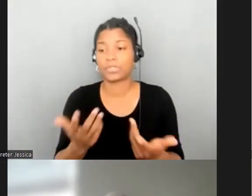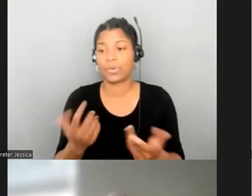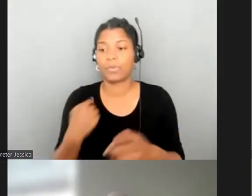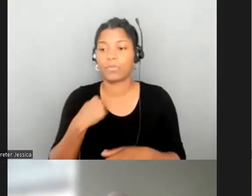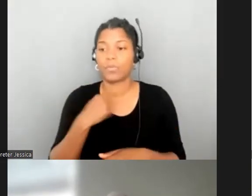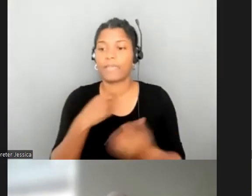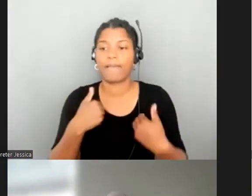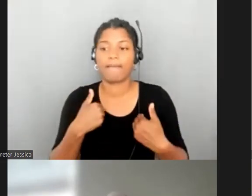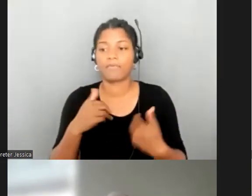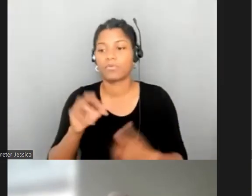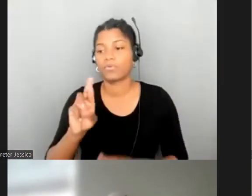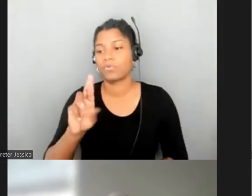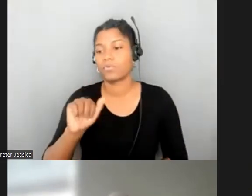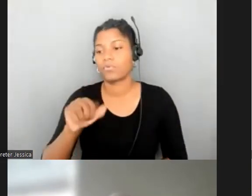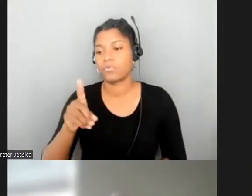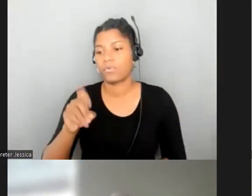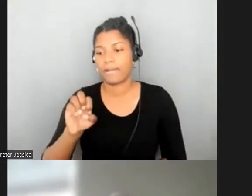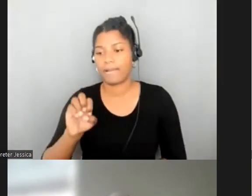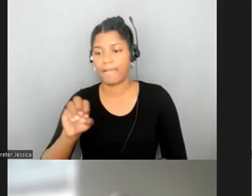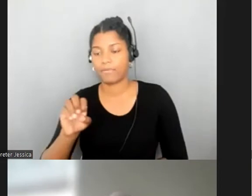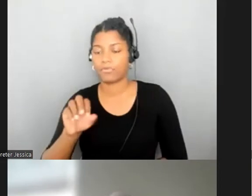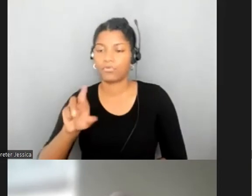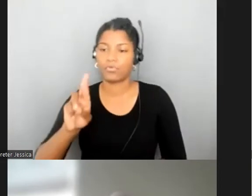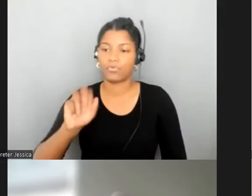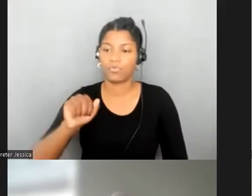worker through our agency as a new program.